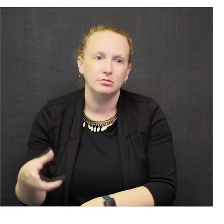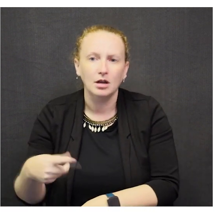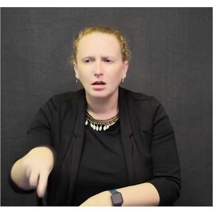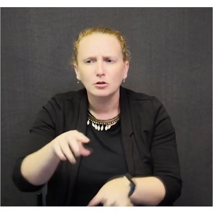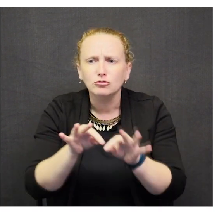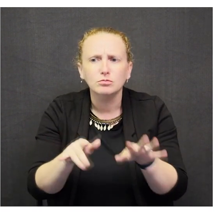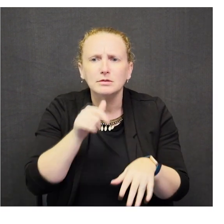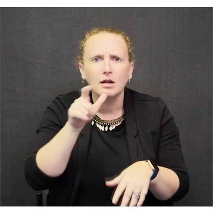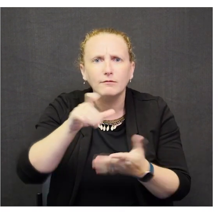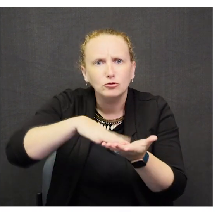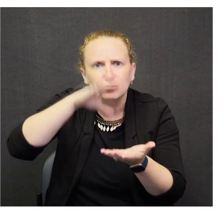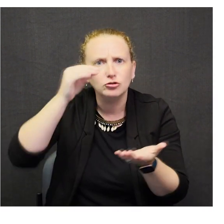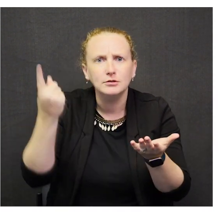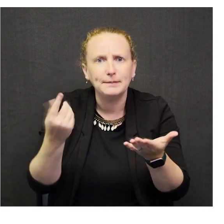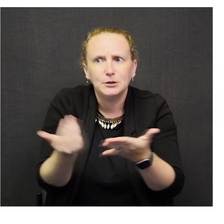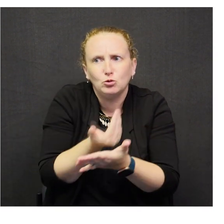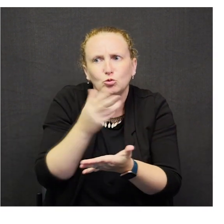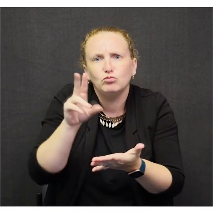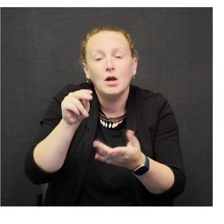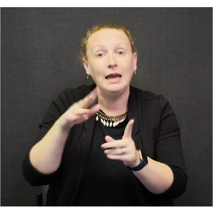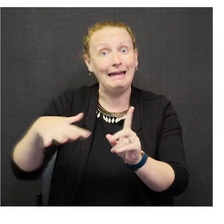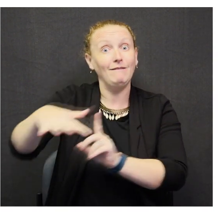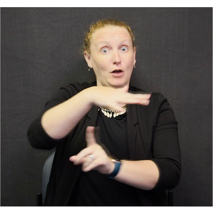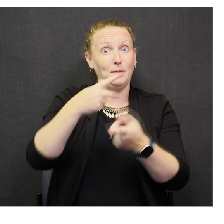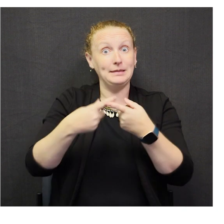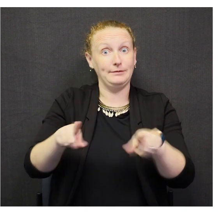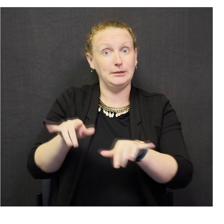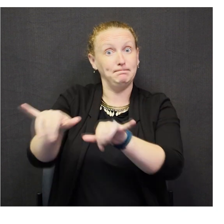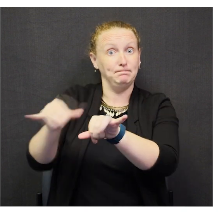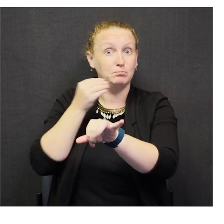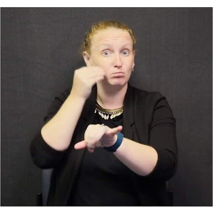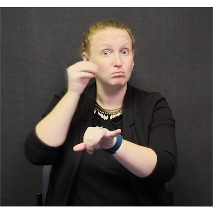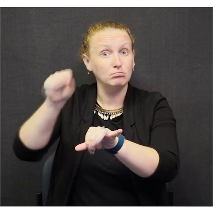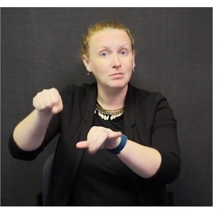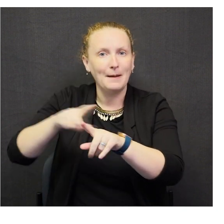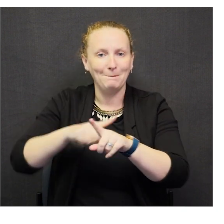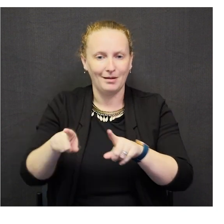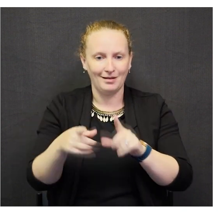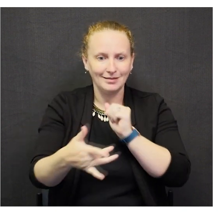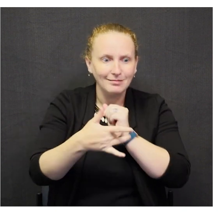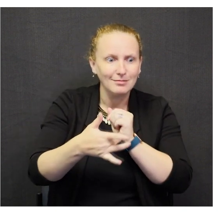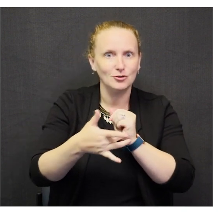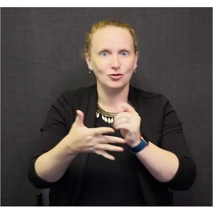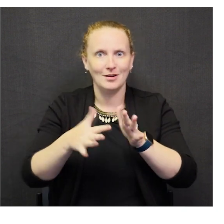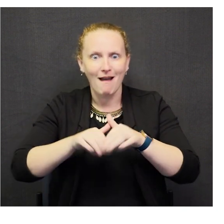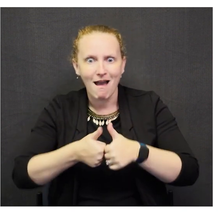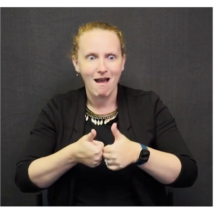to adapt to a different environment. And I think that's what made it easier for for